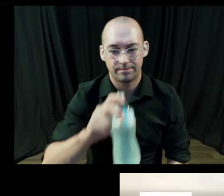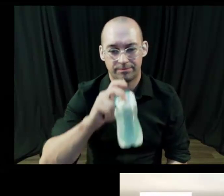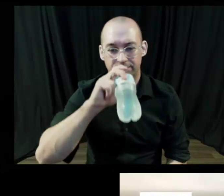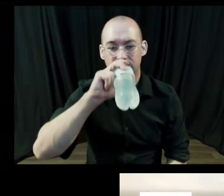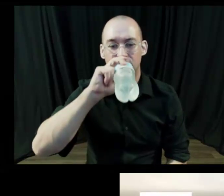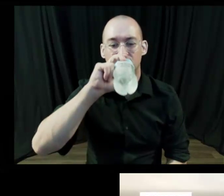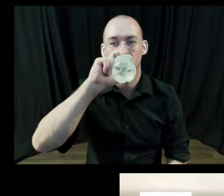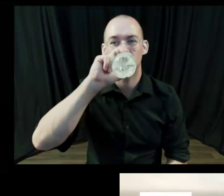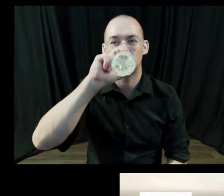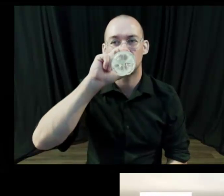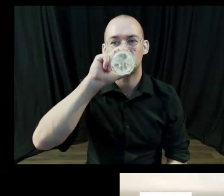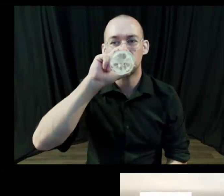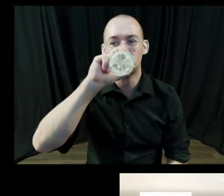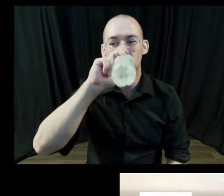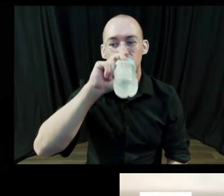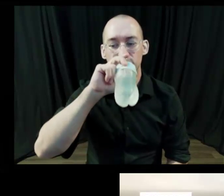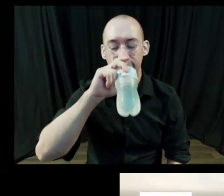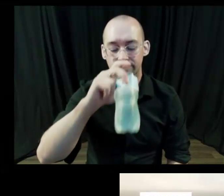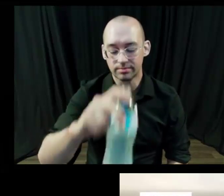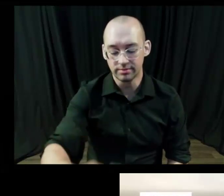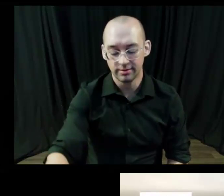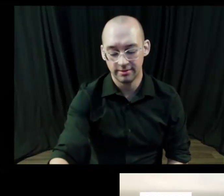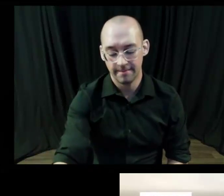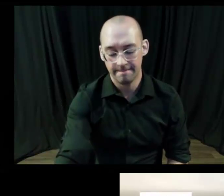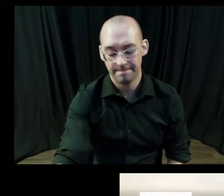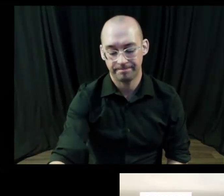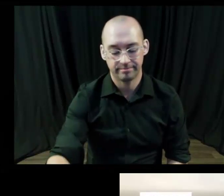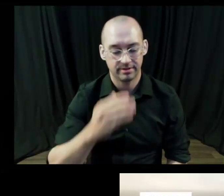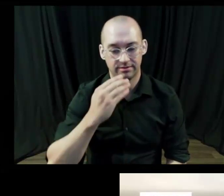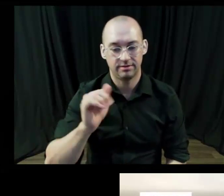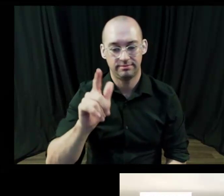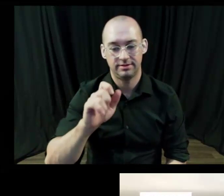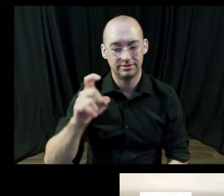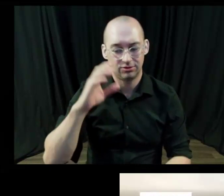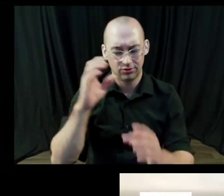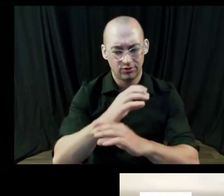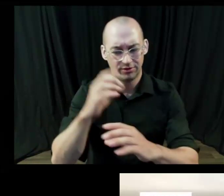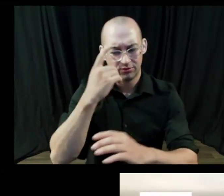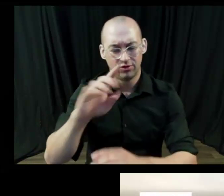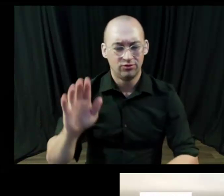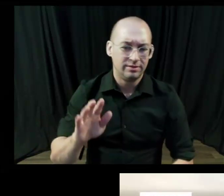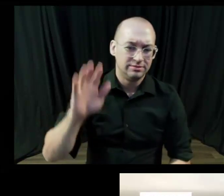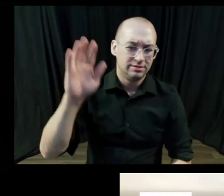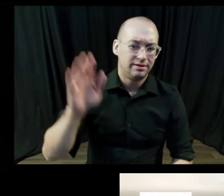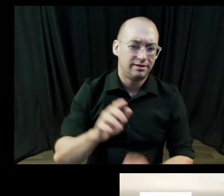Thank you, Alex. Looking for raised hands for any comments or questions on this portion. Of